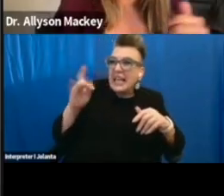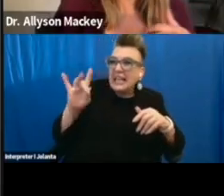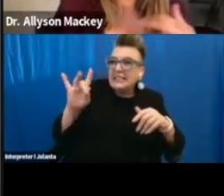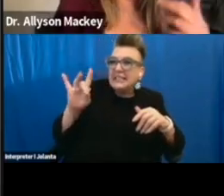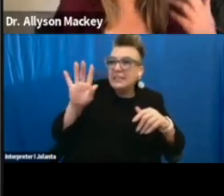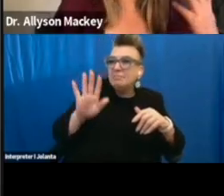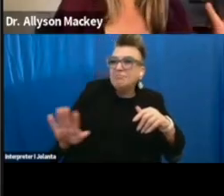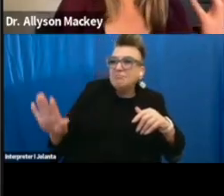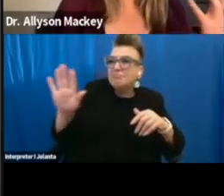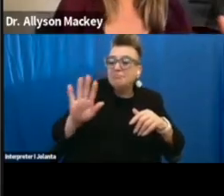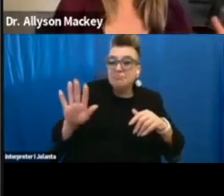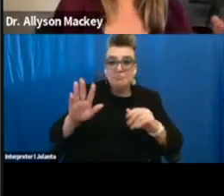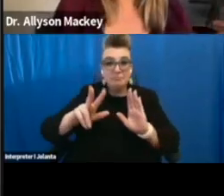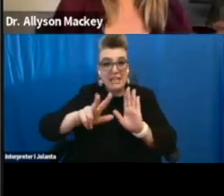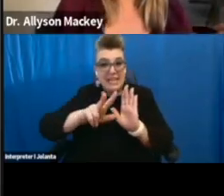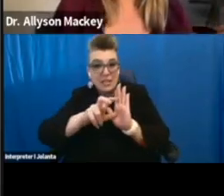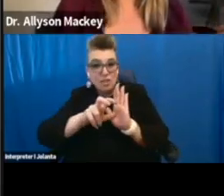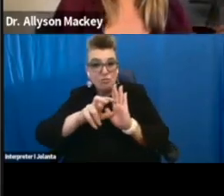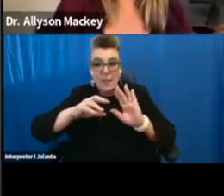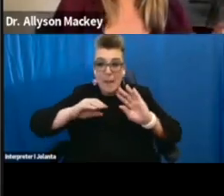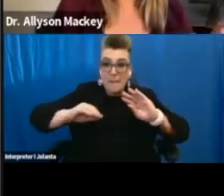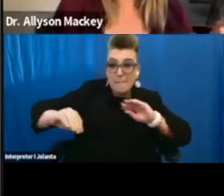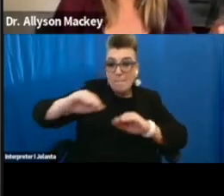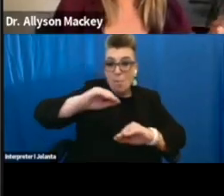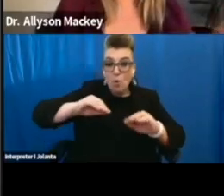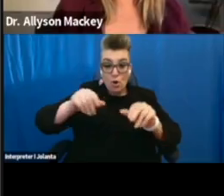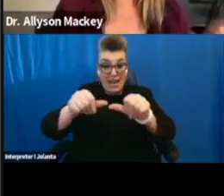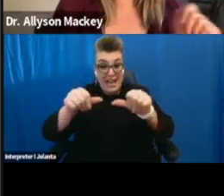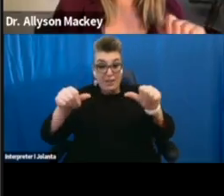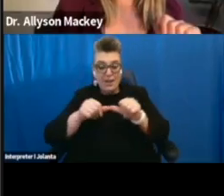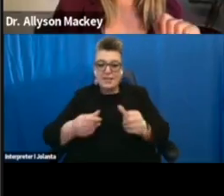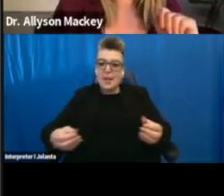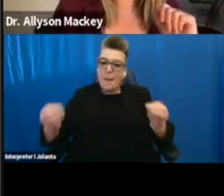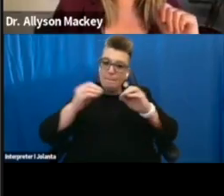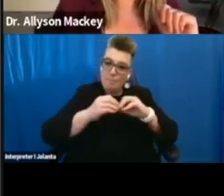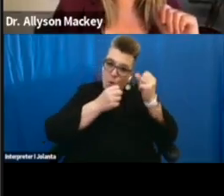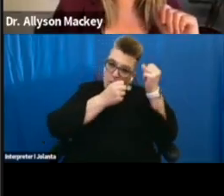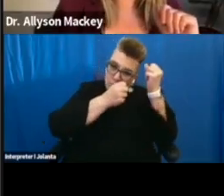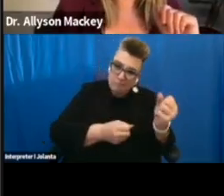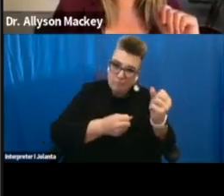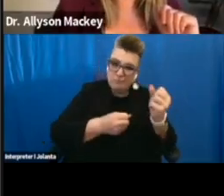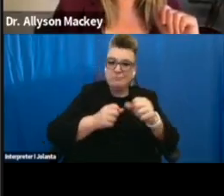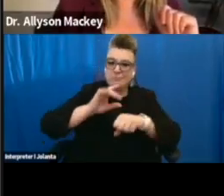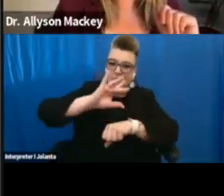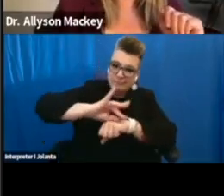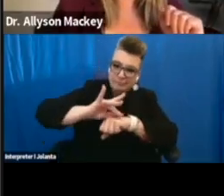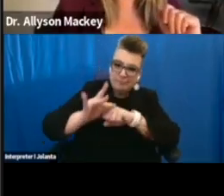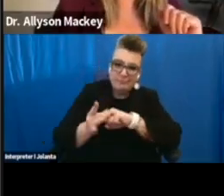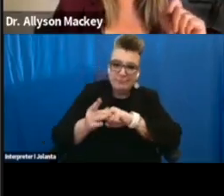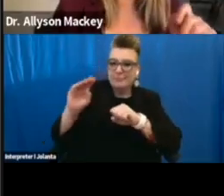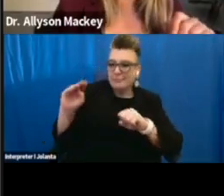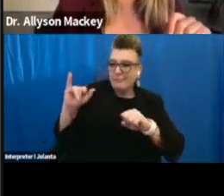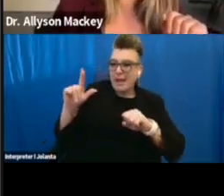areas are more highly myelinated than association cortex i just want to plot